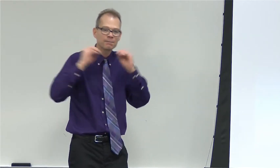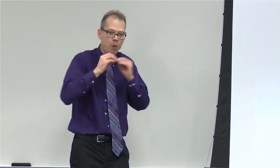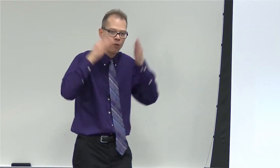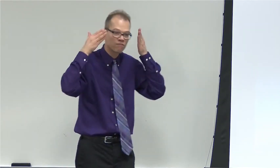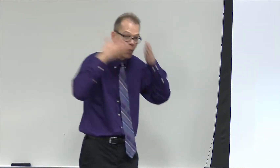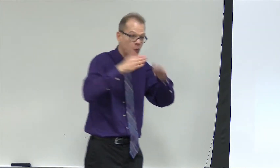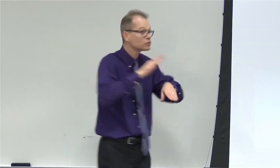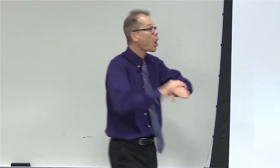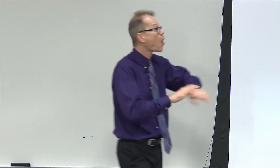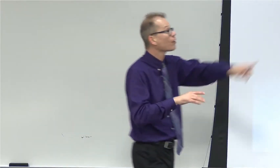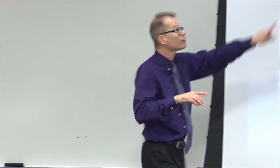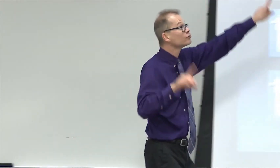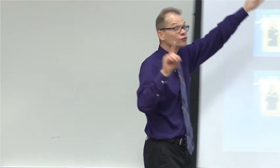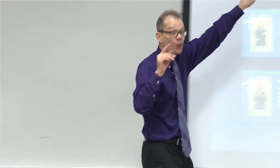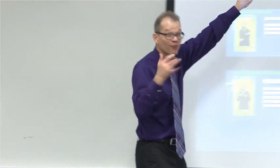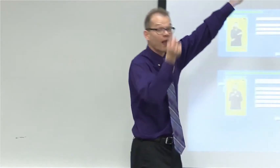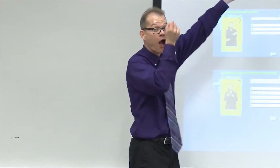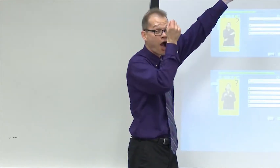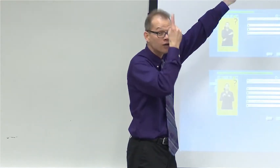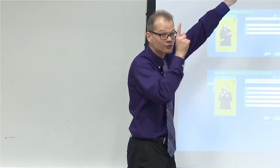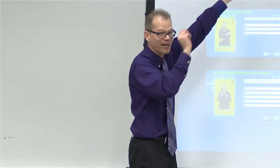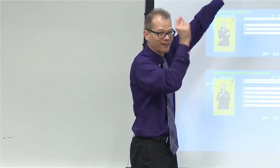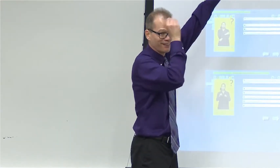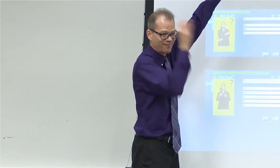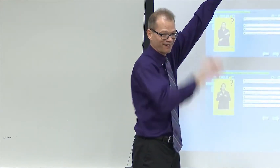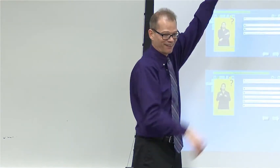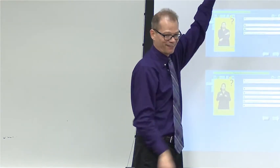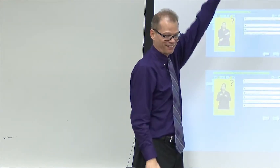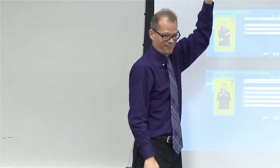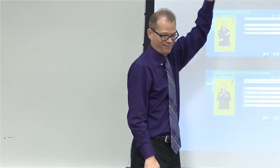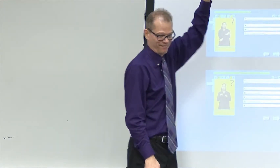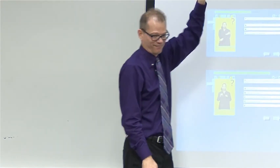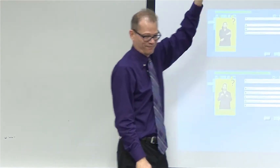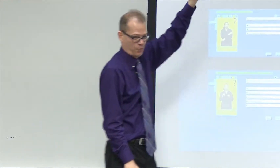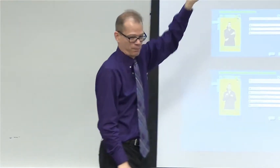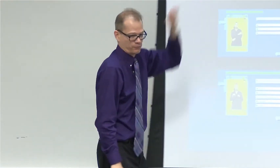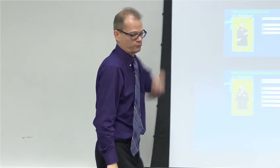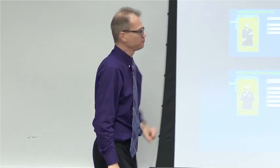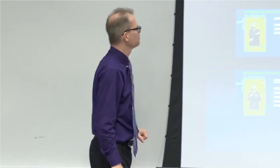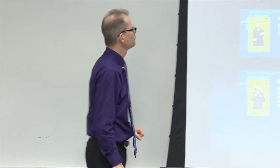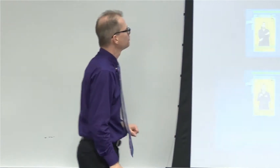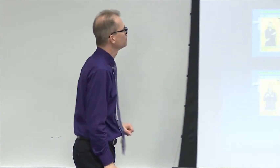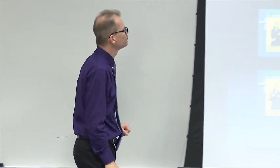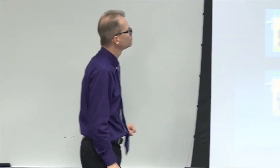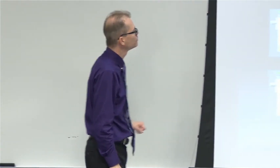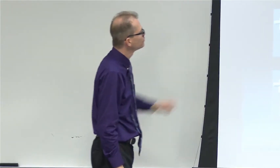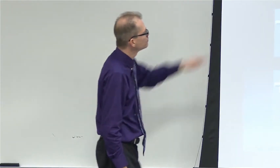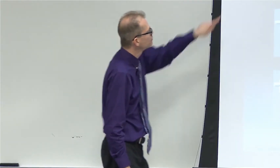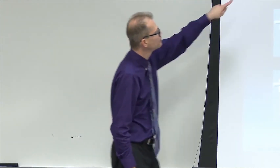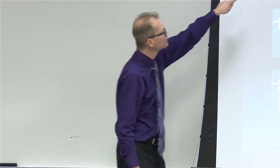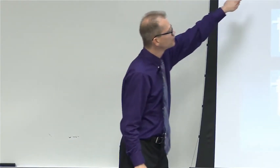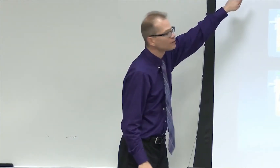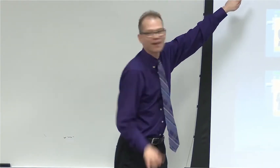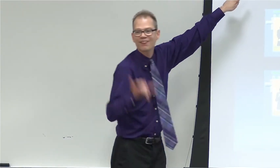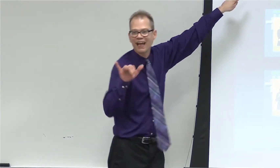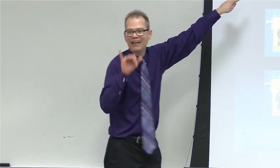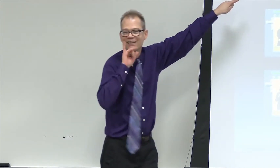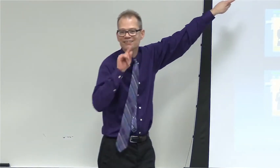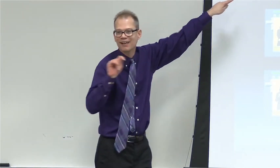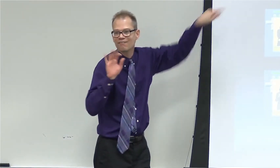And it's more focused on do they understand the information.